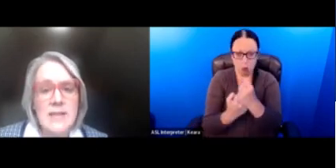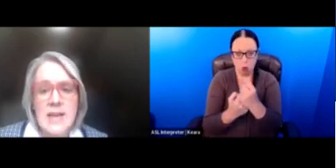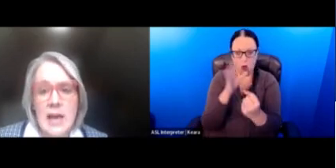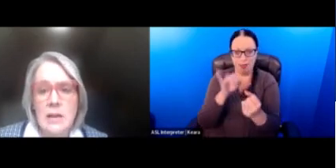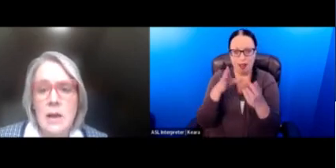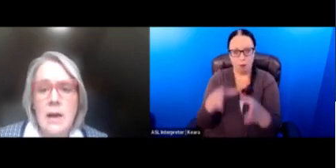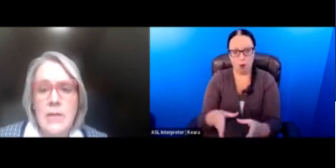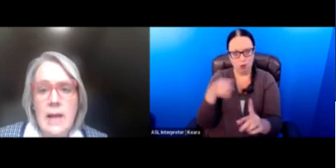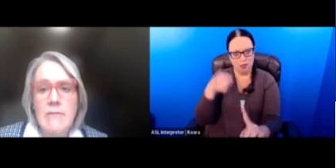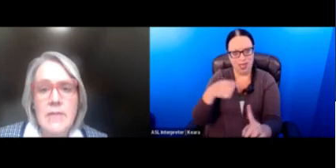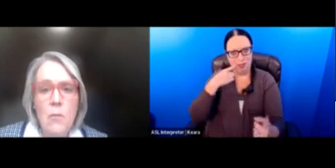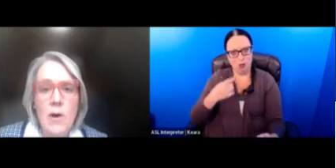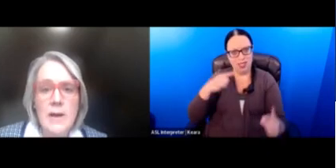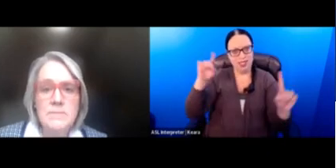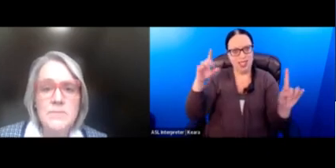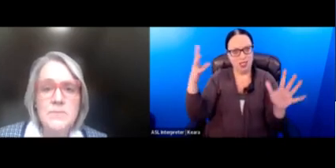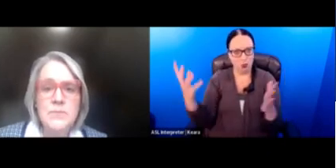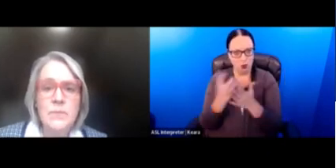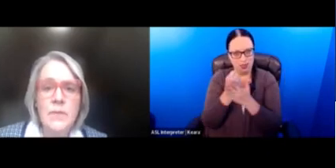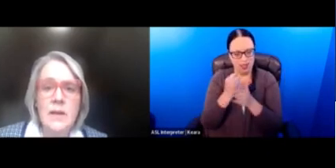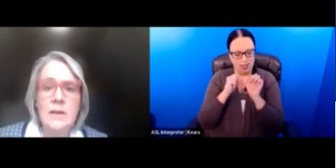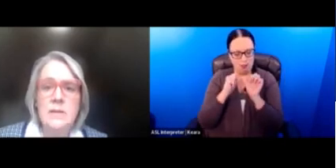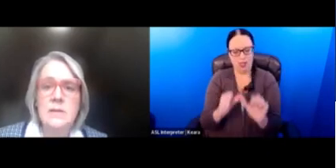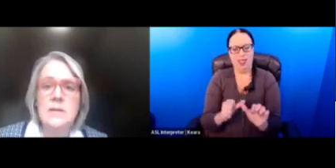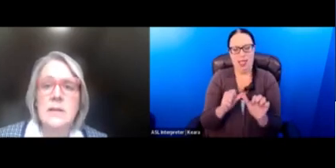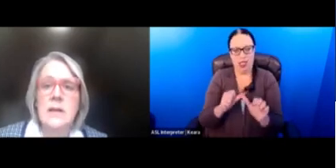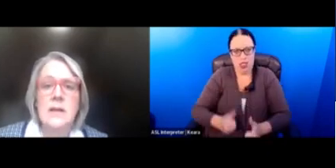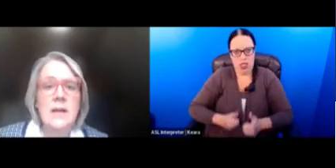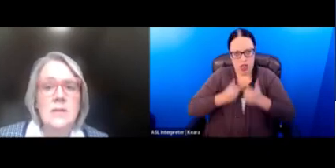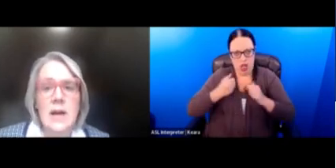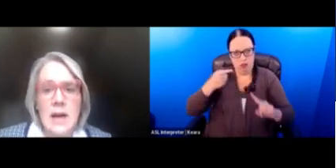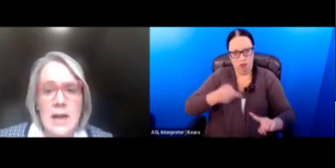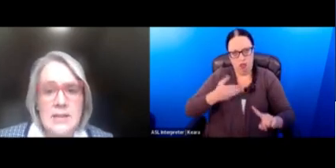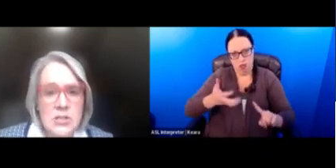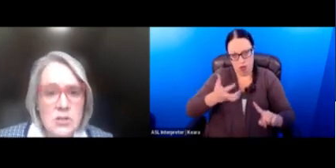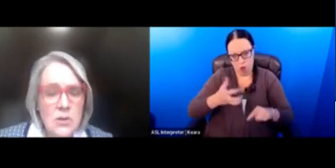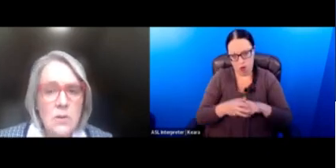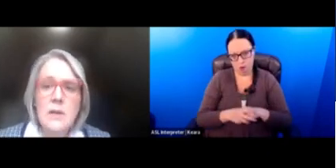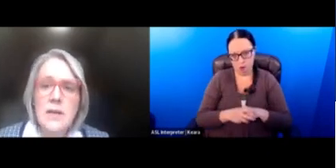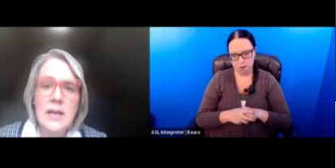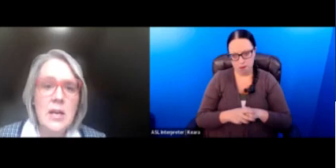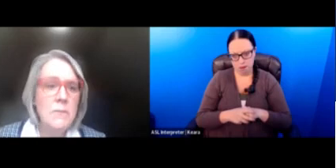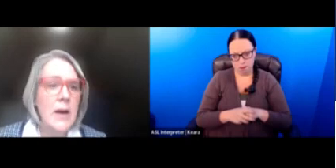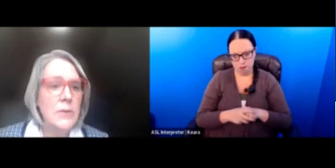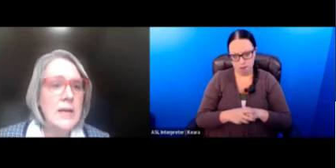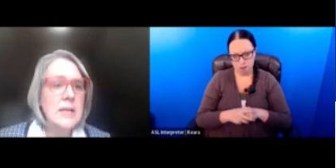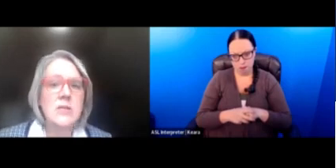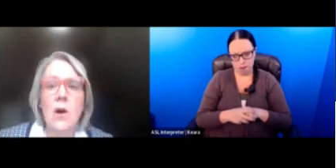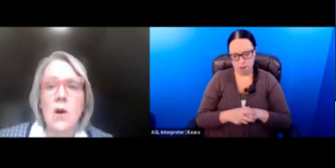maintain the life that they want. Additional key components are we can go to the next slide